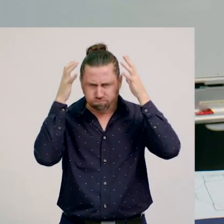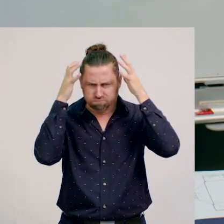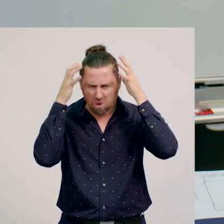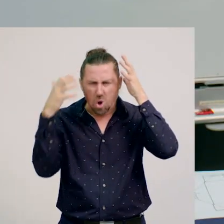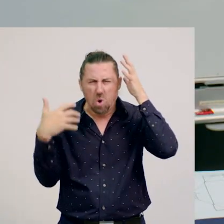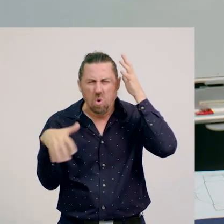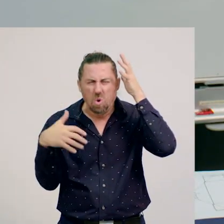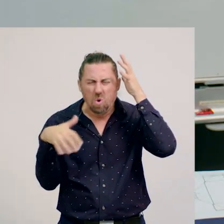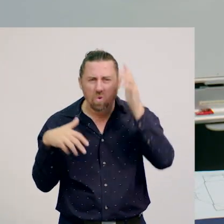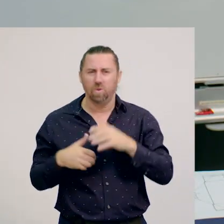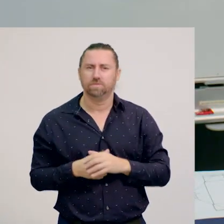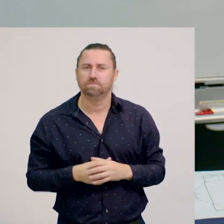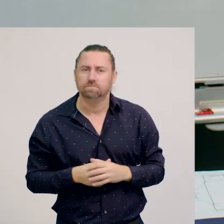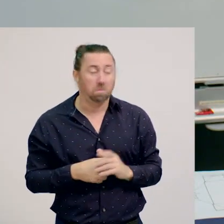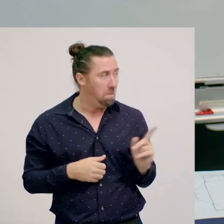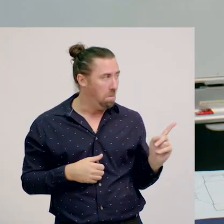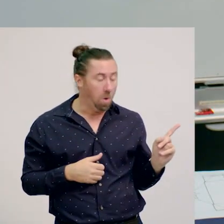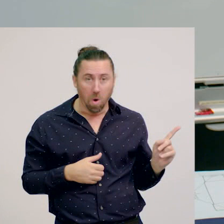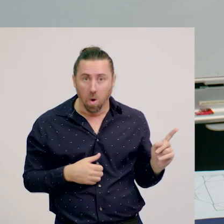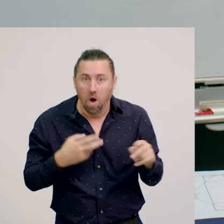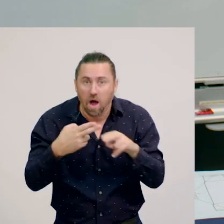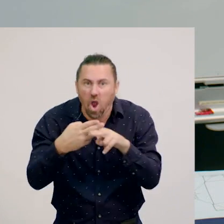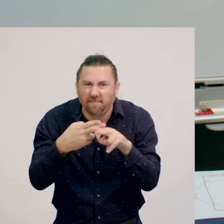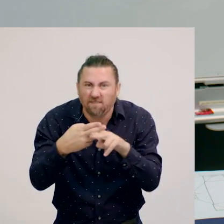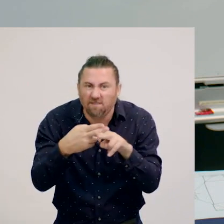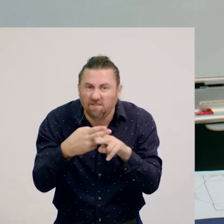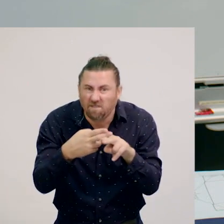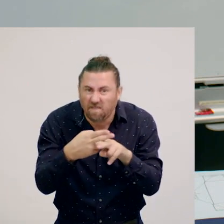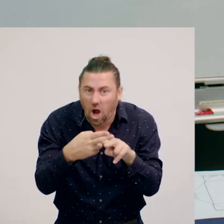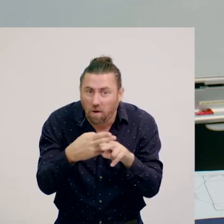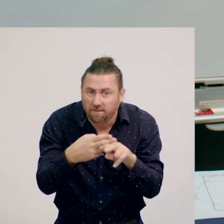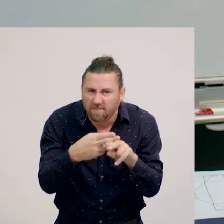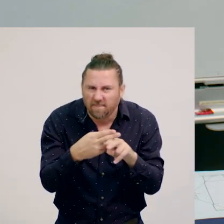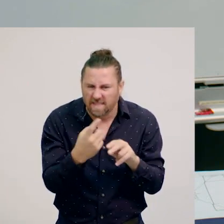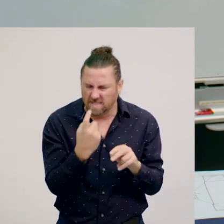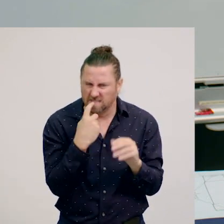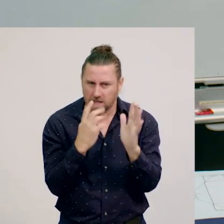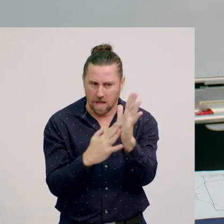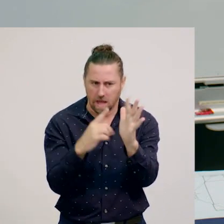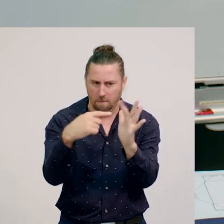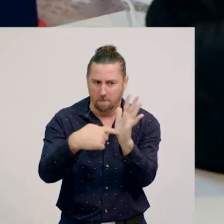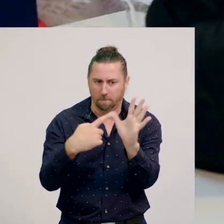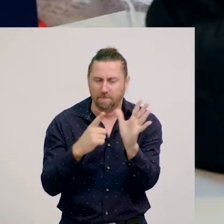This knife is made of metal. It’s very hard and strong.